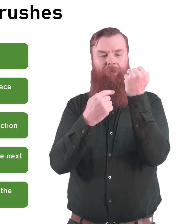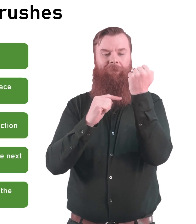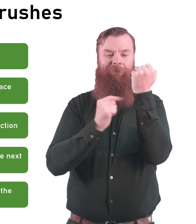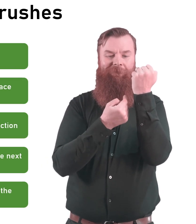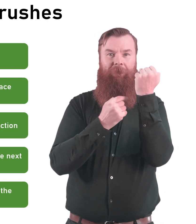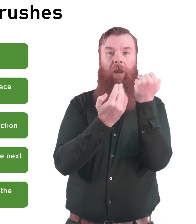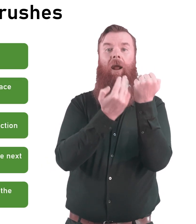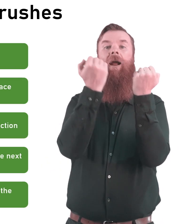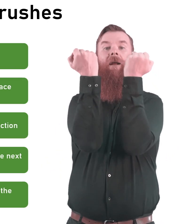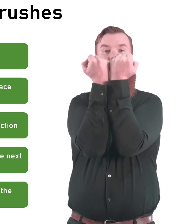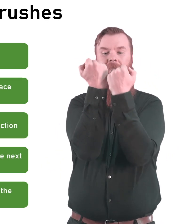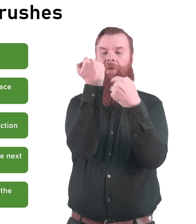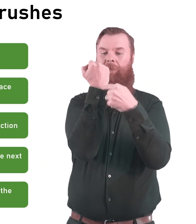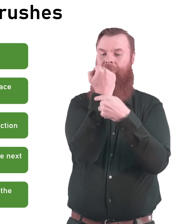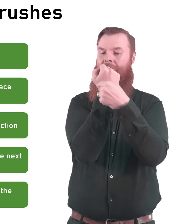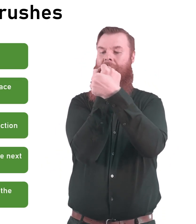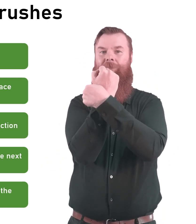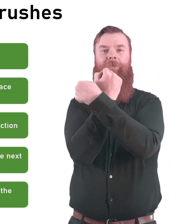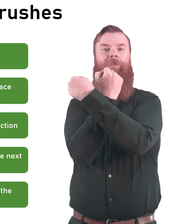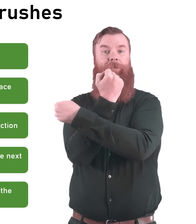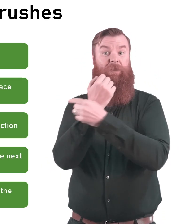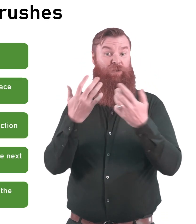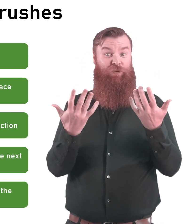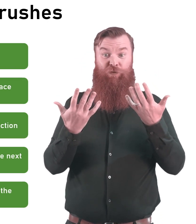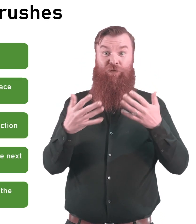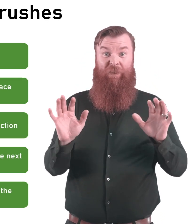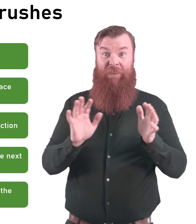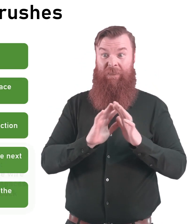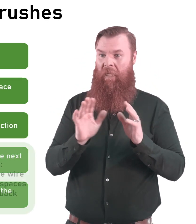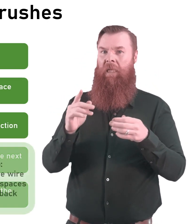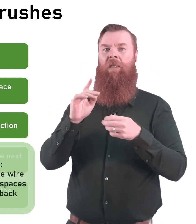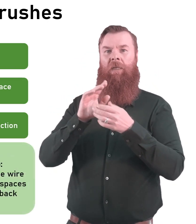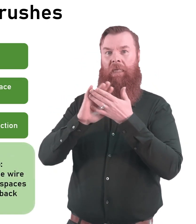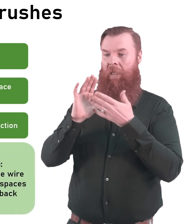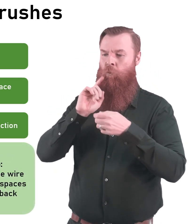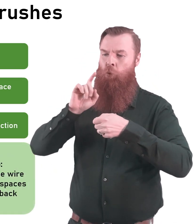When you have finished, rinse the bristles and put the plastic cap back on.